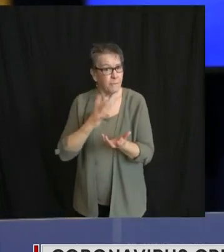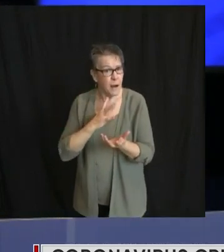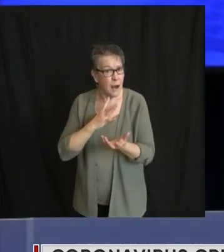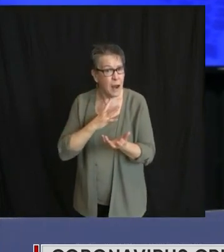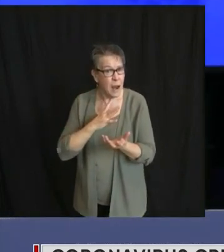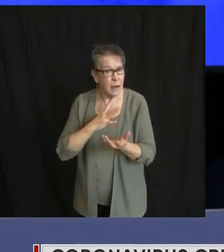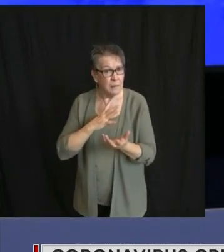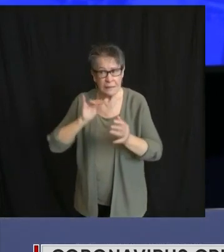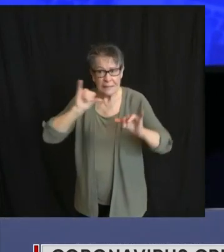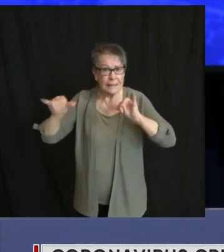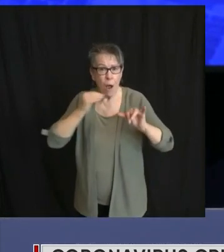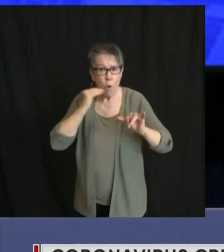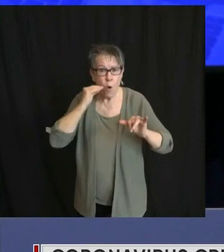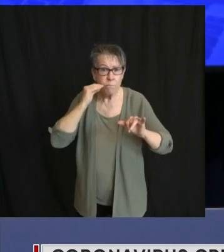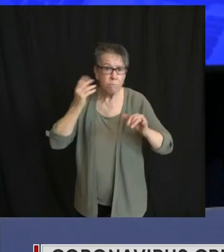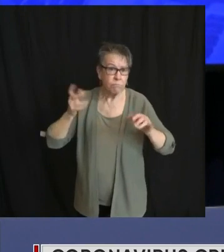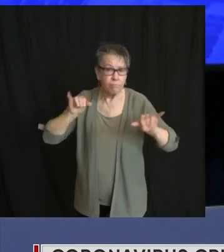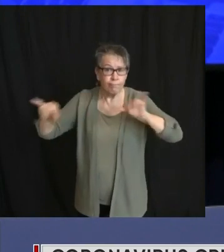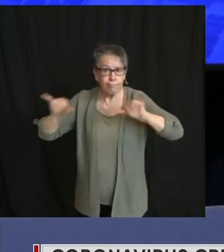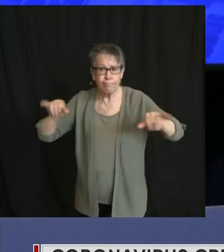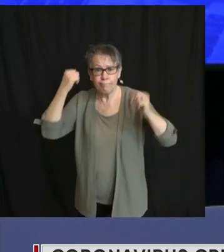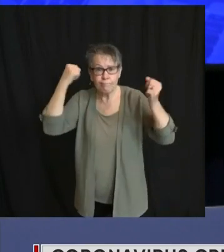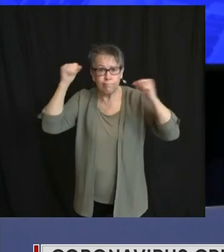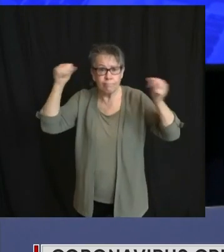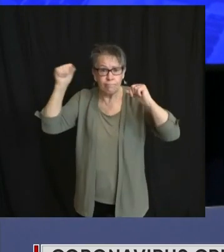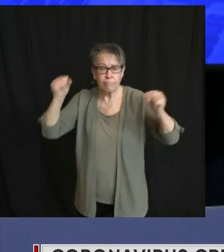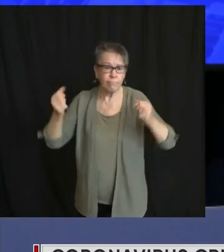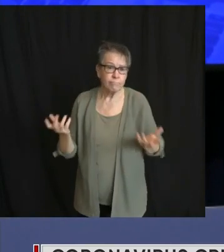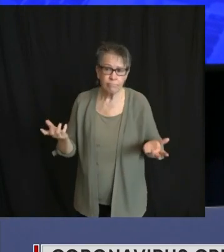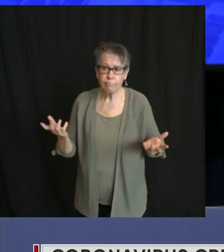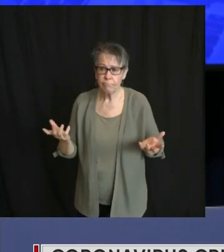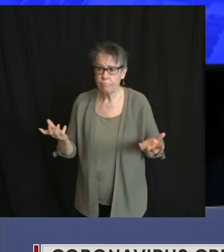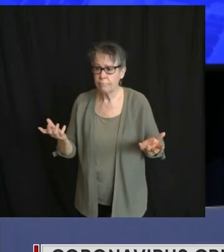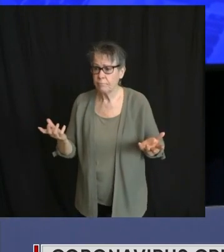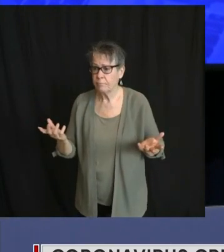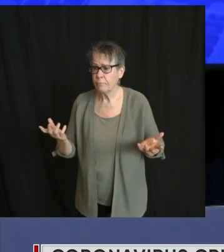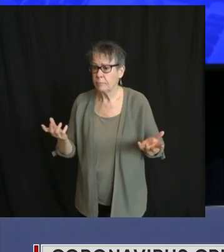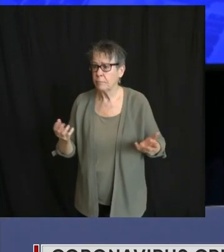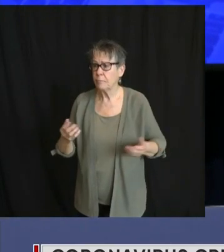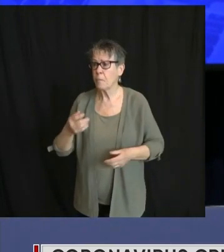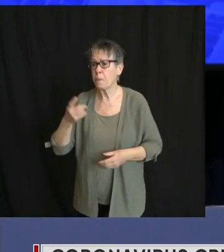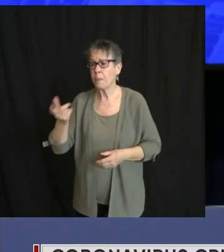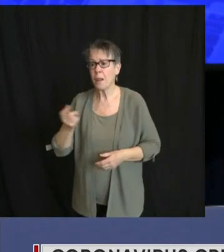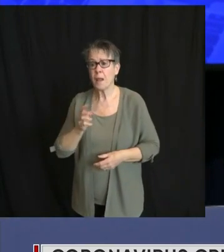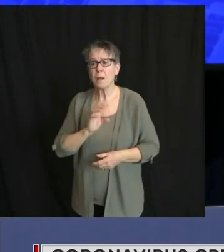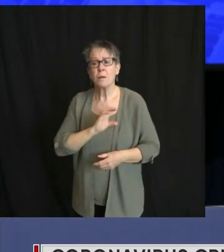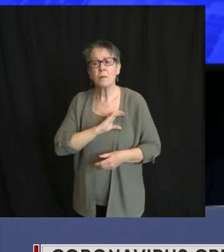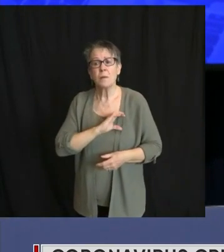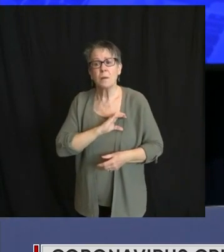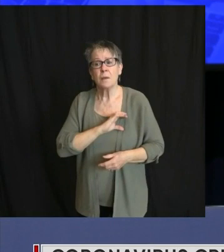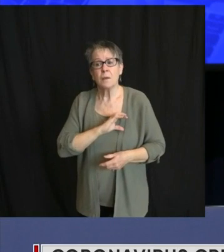NO CONGREGATION. THE EXECUTIVE ORDERS DON'T PROHIBIT PEOPLE FROM EXERCISING